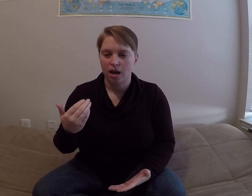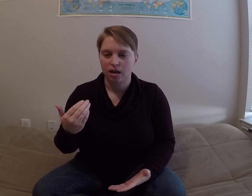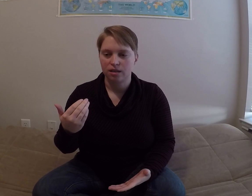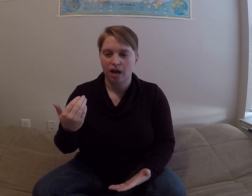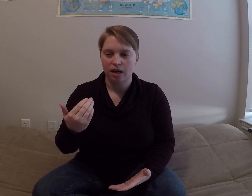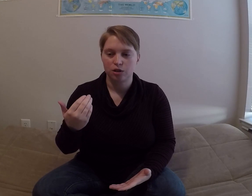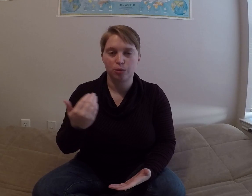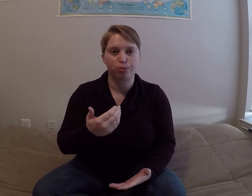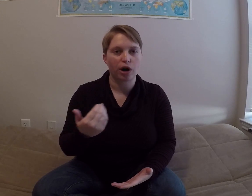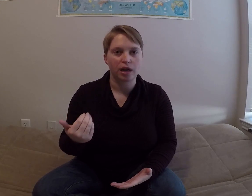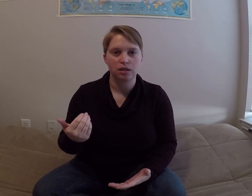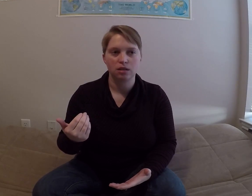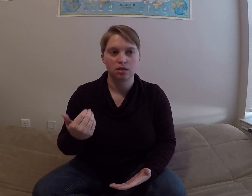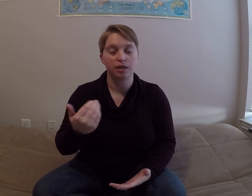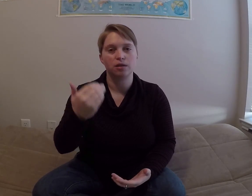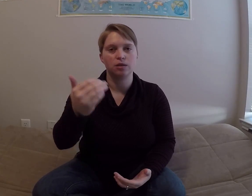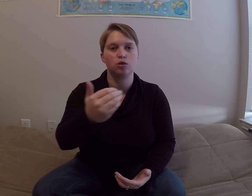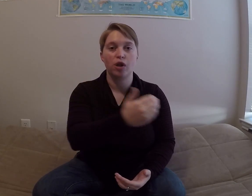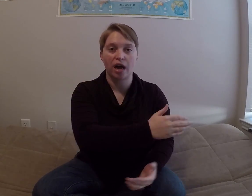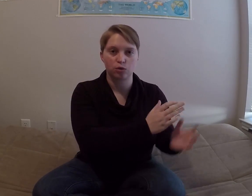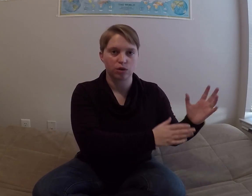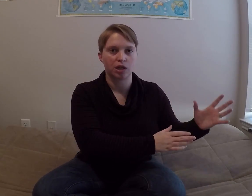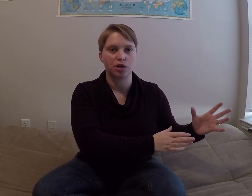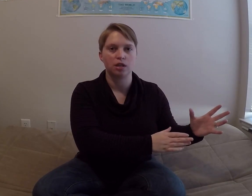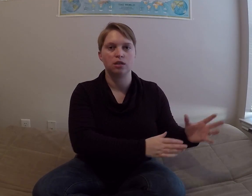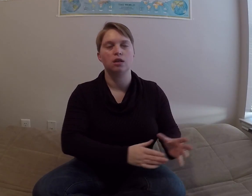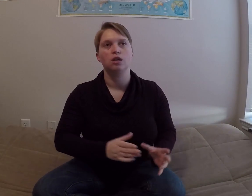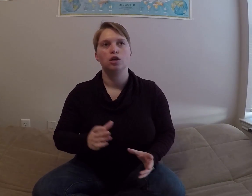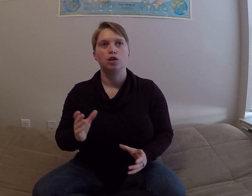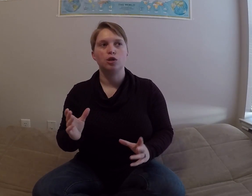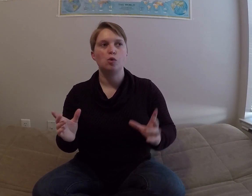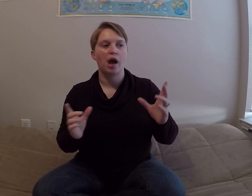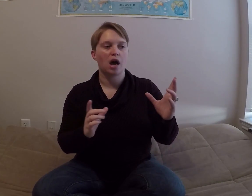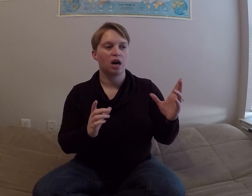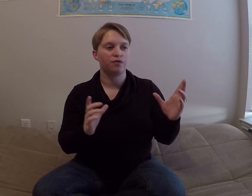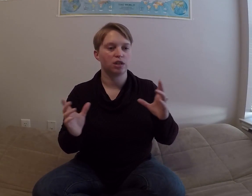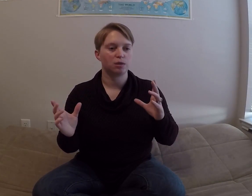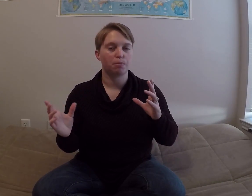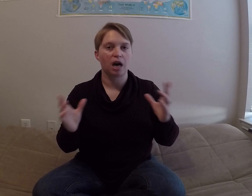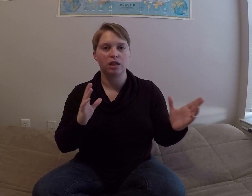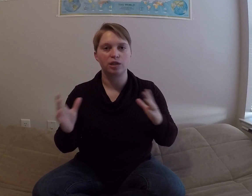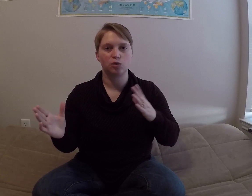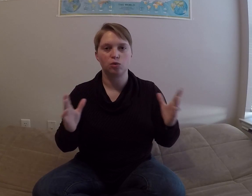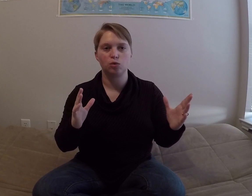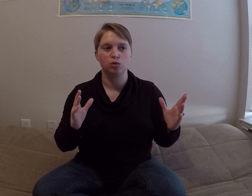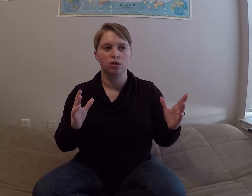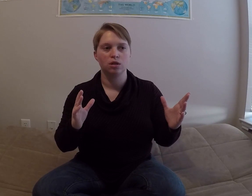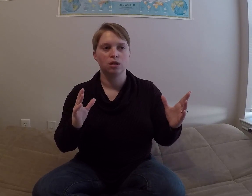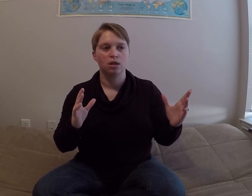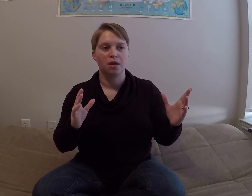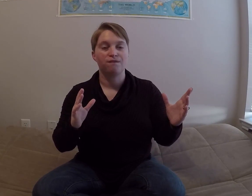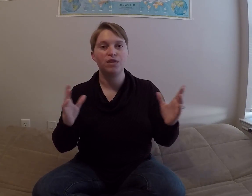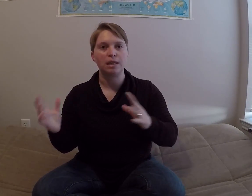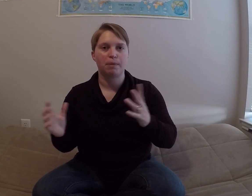And that your brain. Natural hearing, you have this biological feedback.